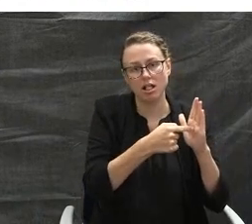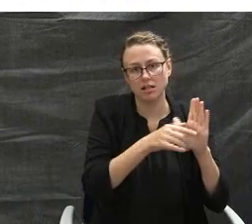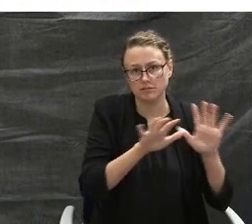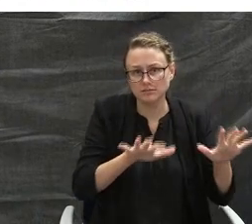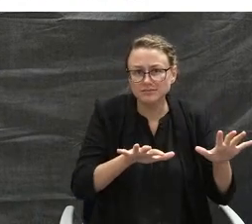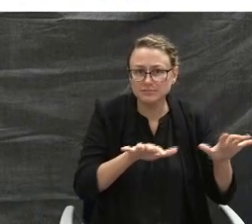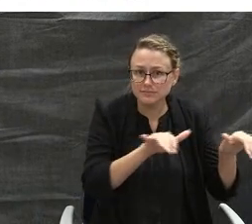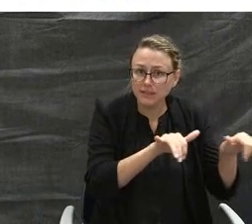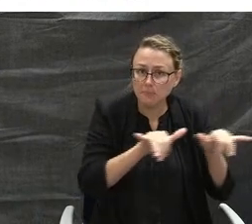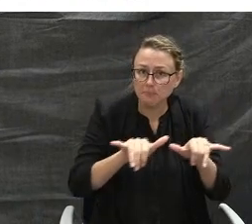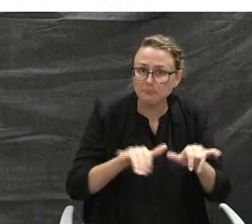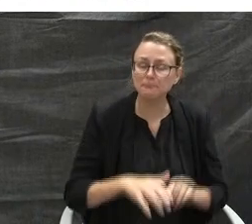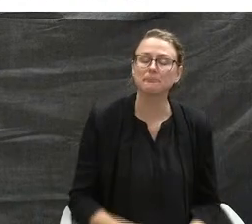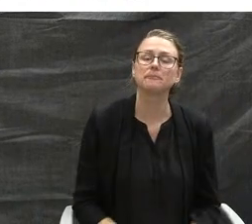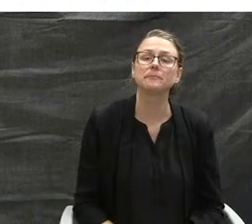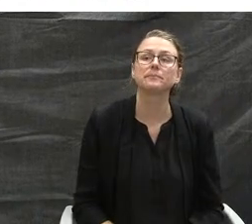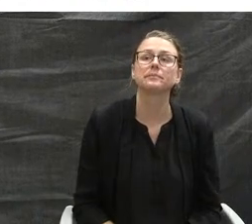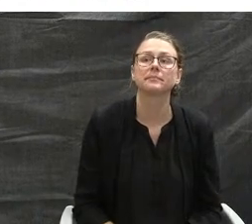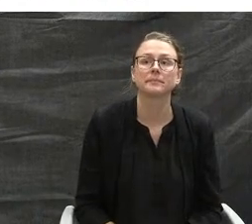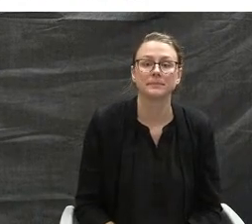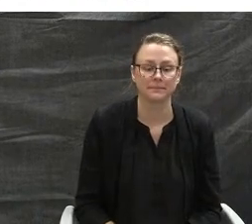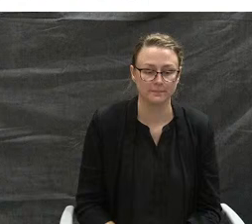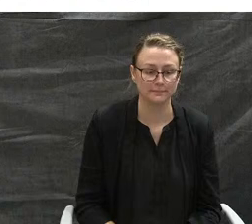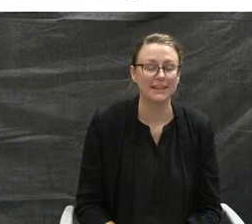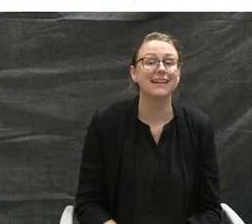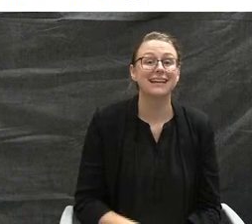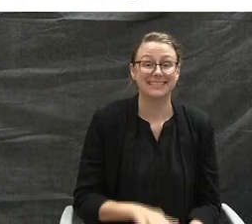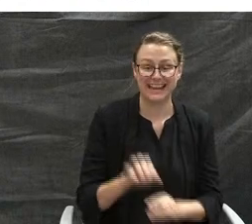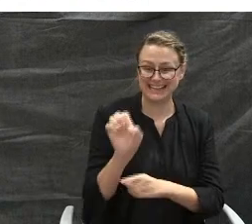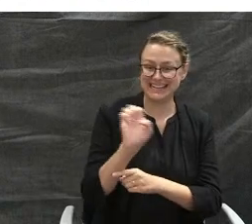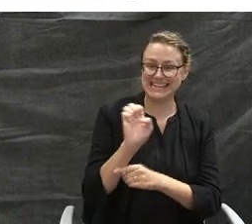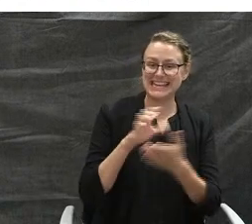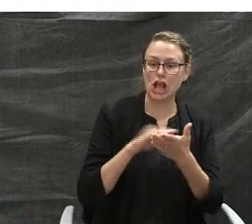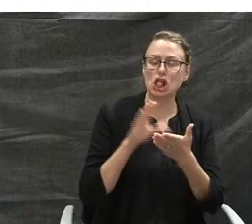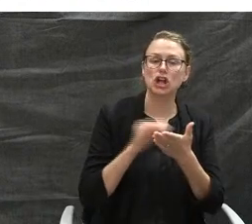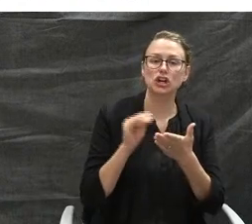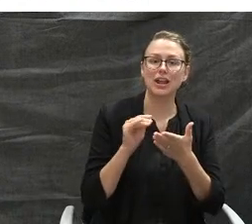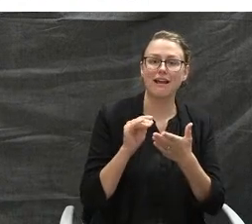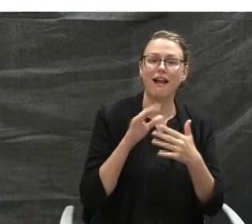And then with the E learning option will have the